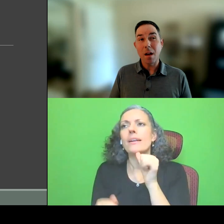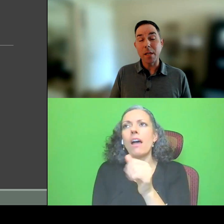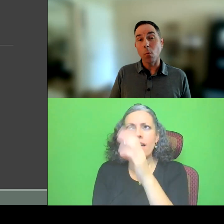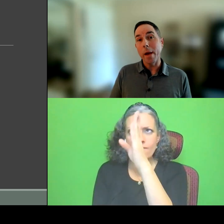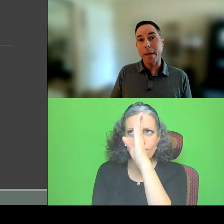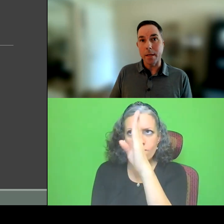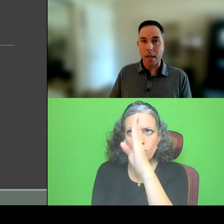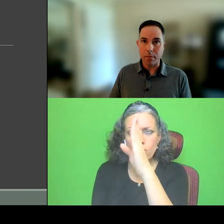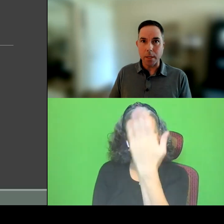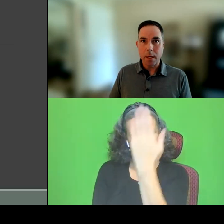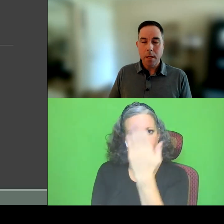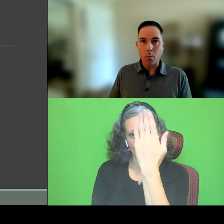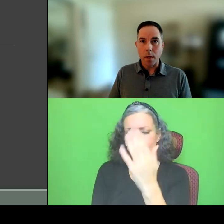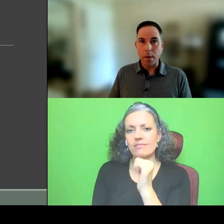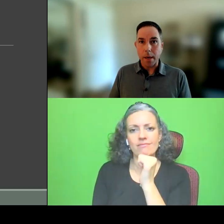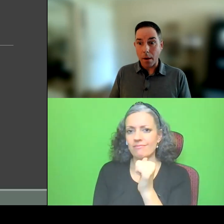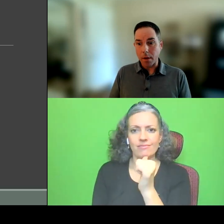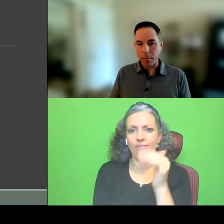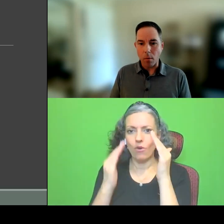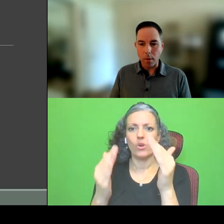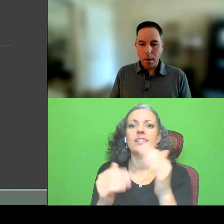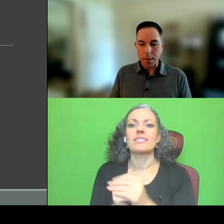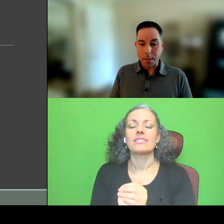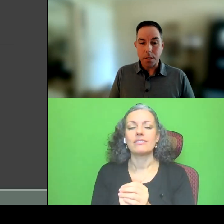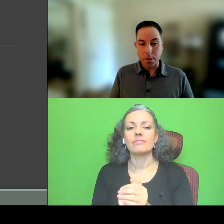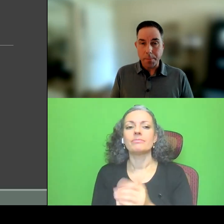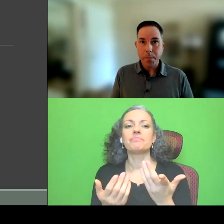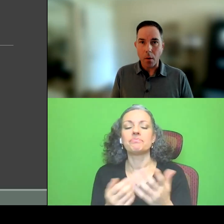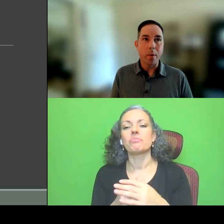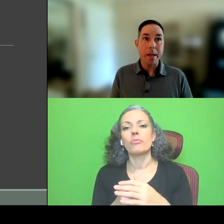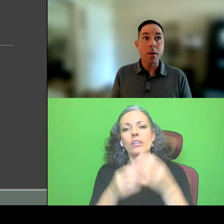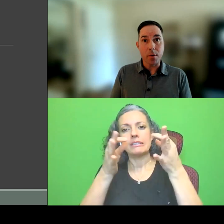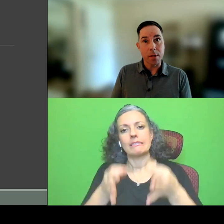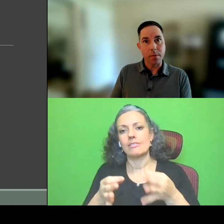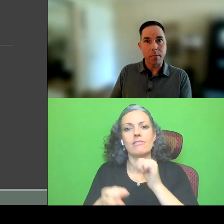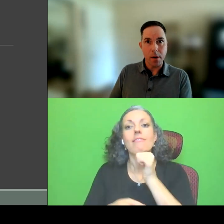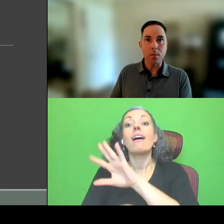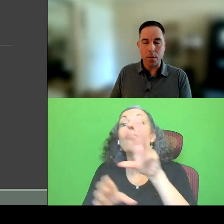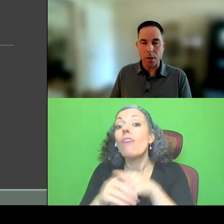It's not being weighed as heavily when accounting for the decision -- when accounting for different variables